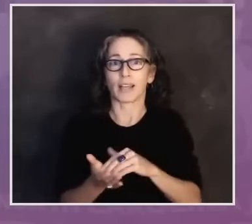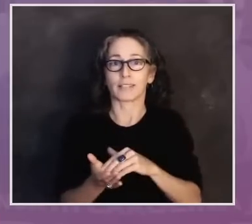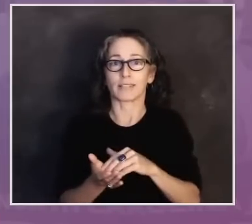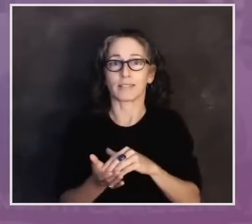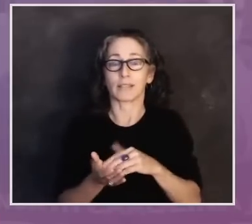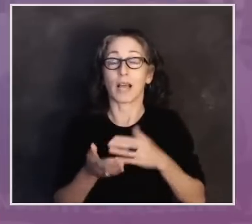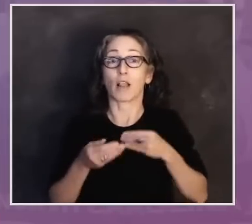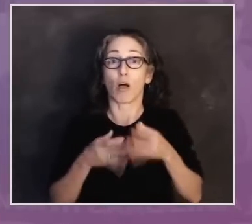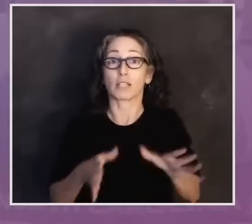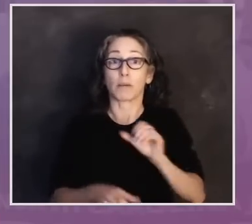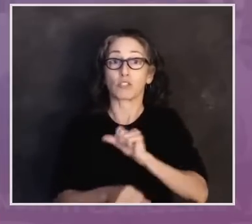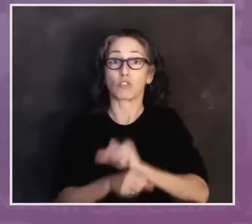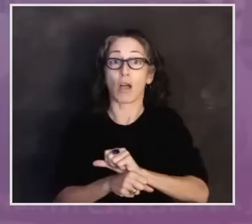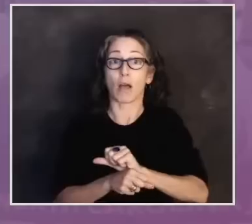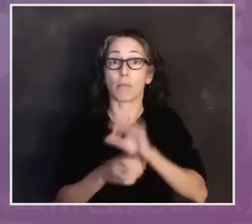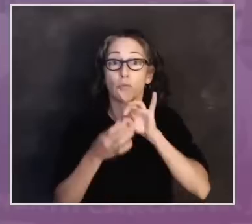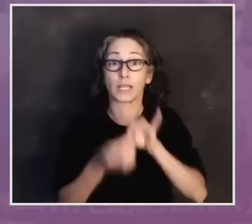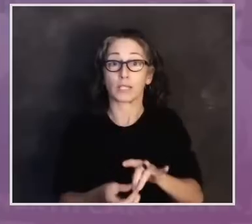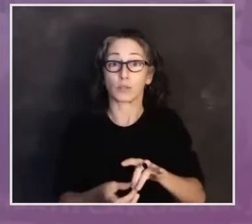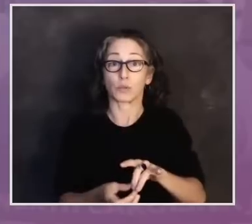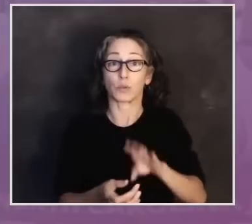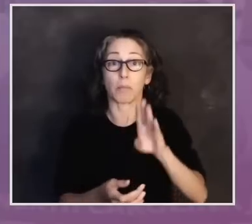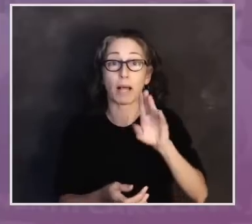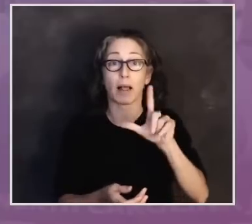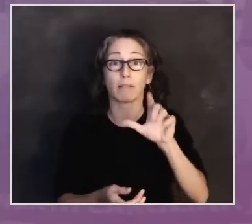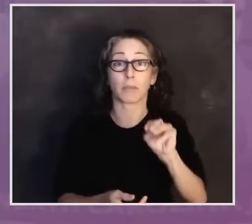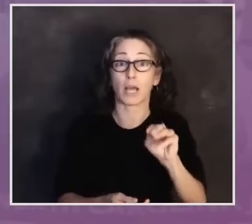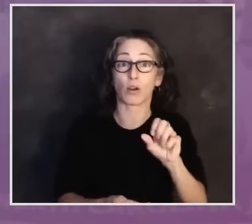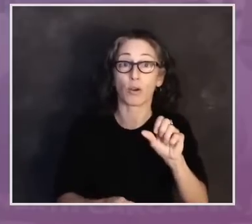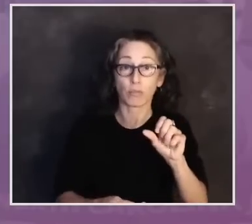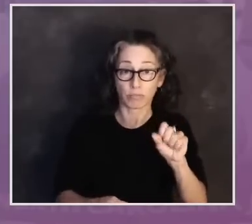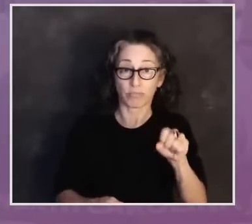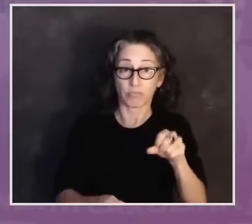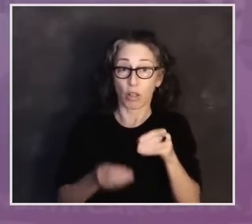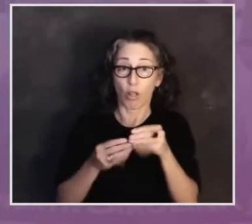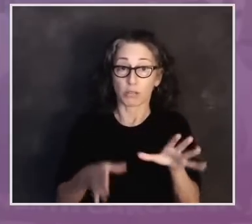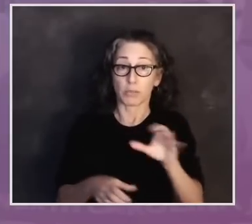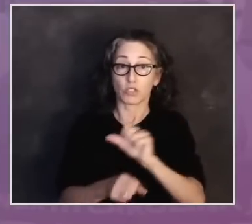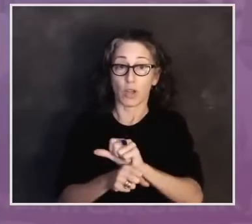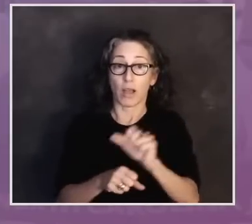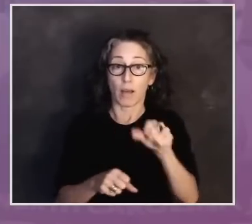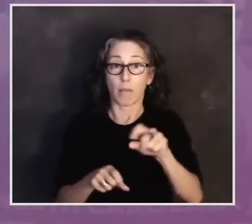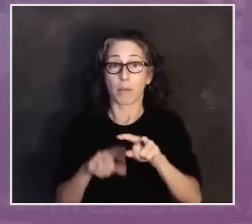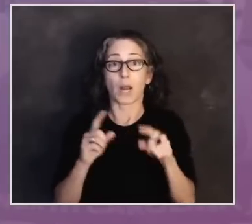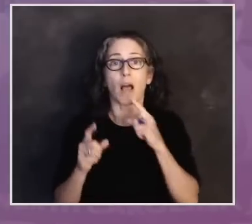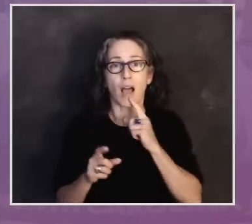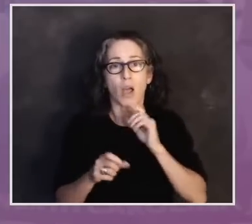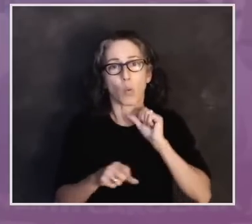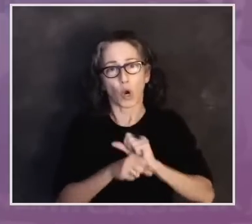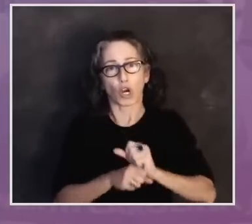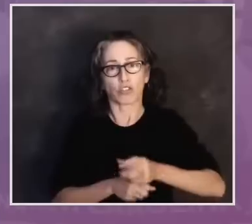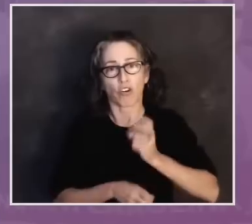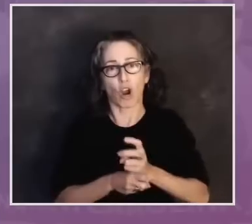ADMINISTRATION. I FOUND MYSELF LOSING A JOB AND FINDING A SOUL AGAIN IN NORTH CAROLINA.